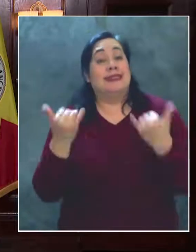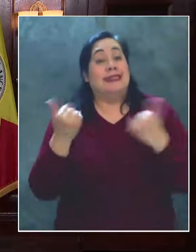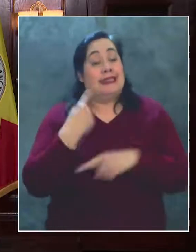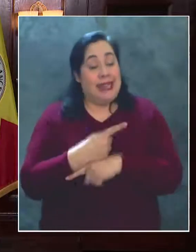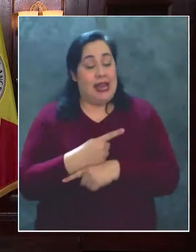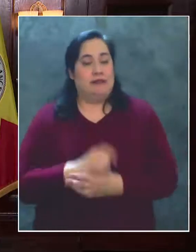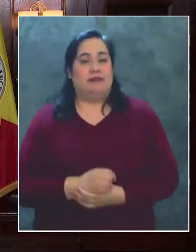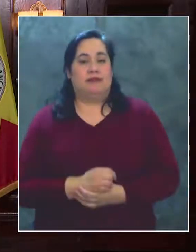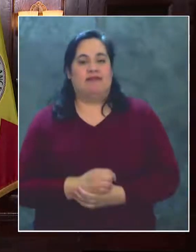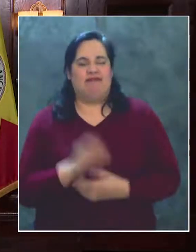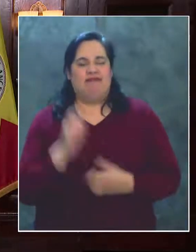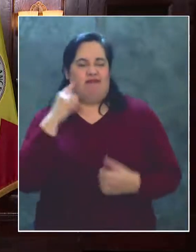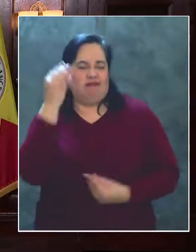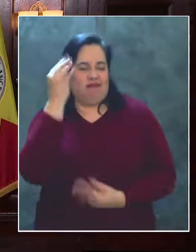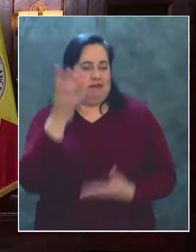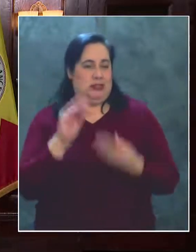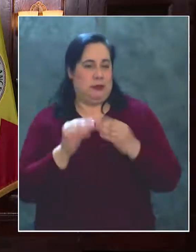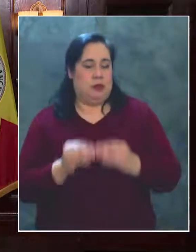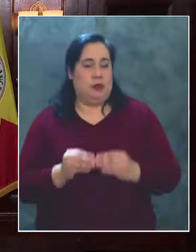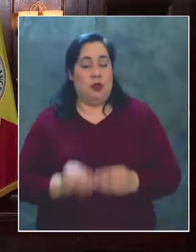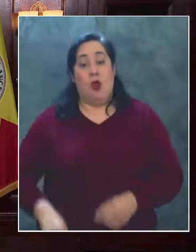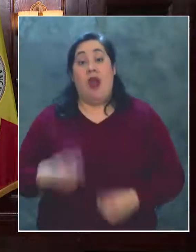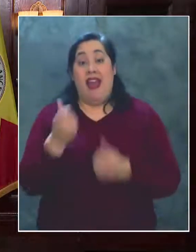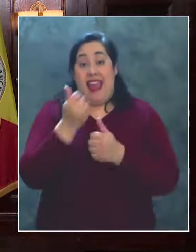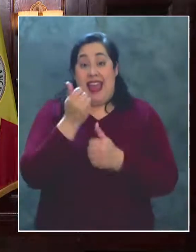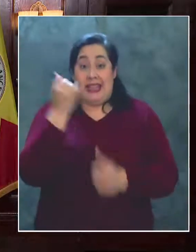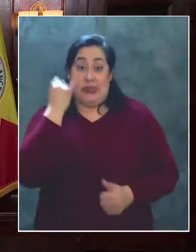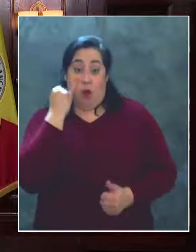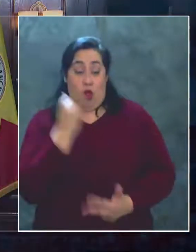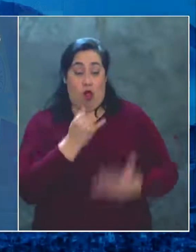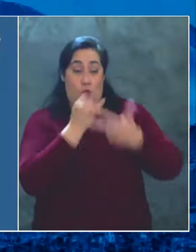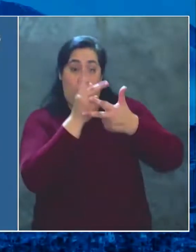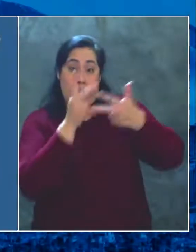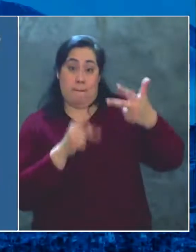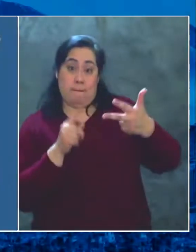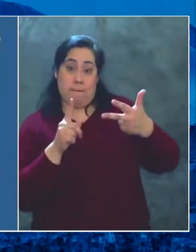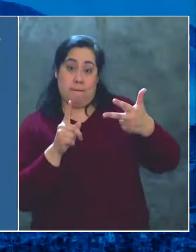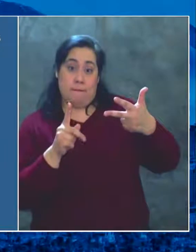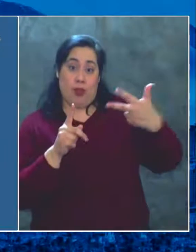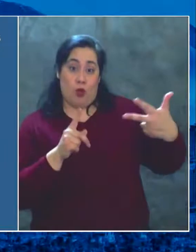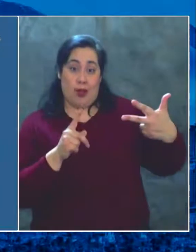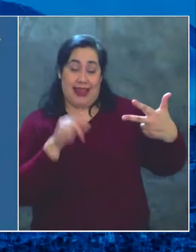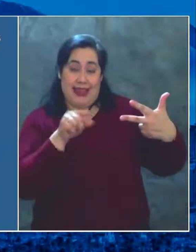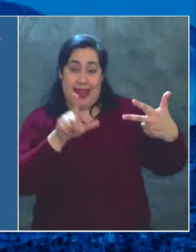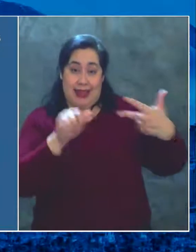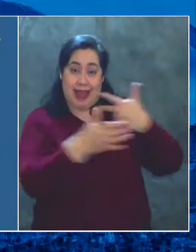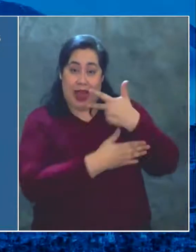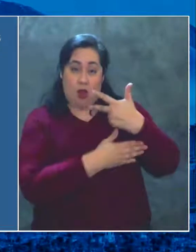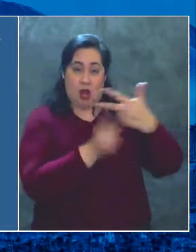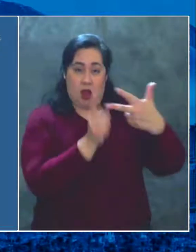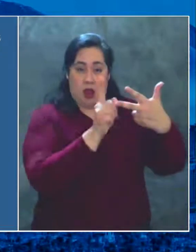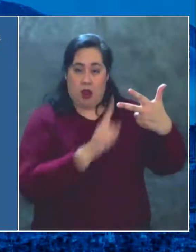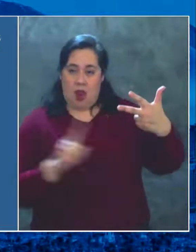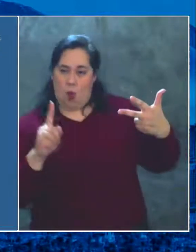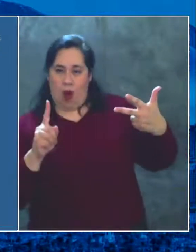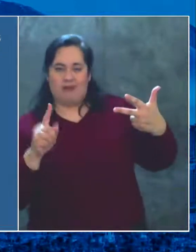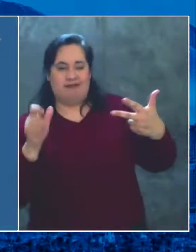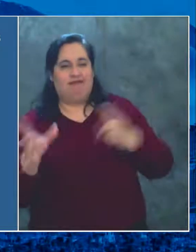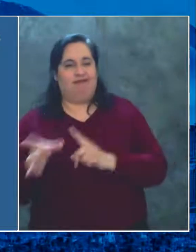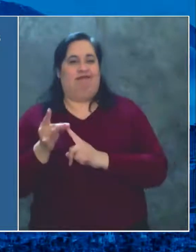AS OF TODAY, LET'S RUN THROUGH THE NUMBERS. ONE IN THREE PEOPLE ESTIMATED HAVE BEEN INFECTED BY THE VIRUS. 1 IN 3.